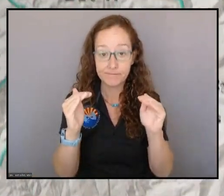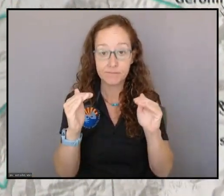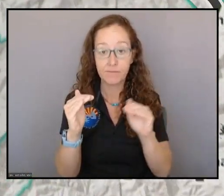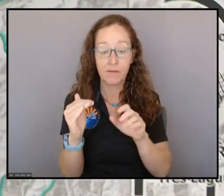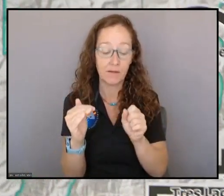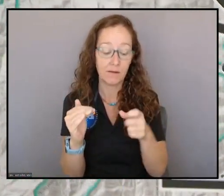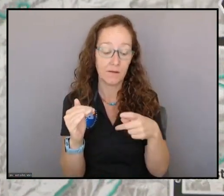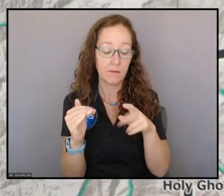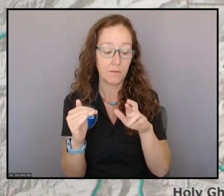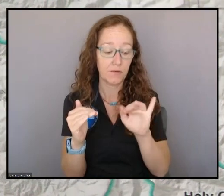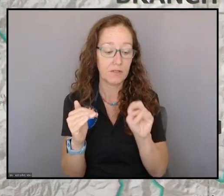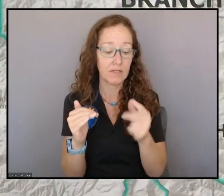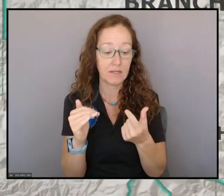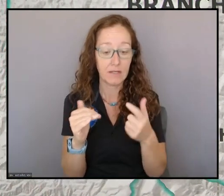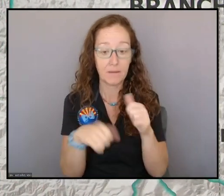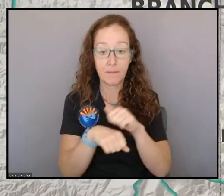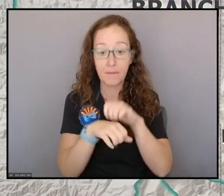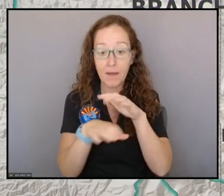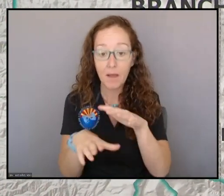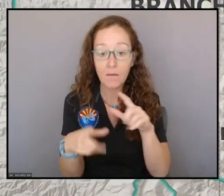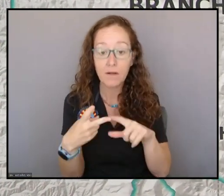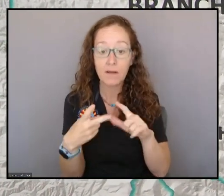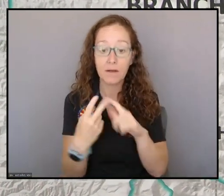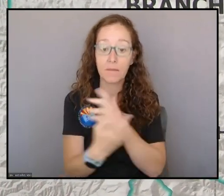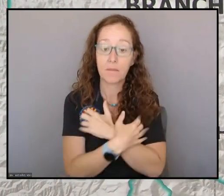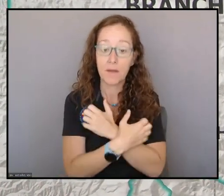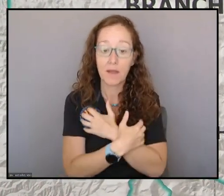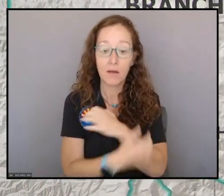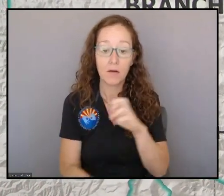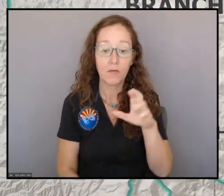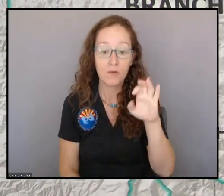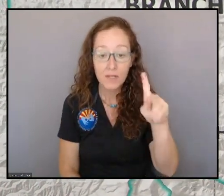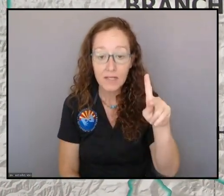Bear Creek areas, just north of Elk Mountain. That